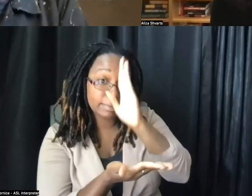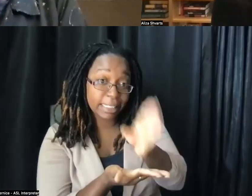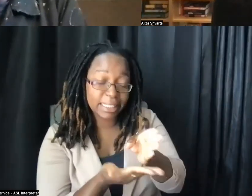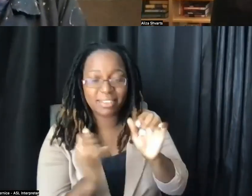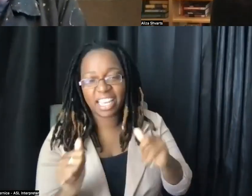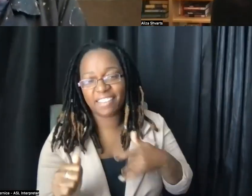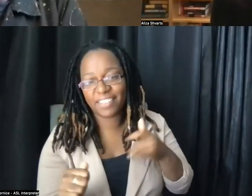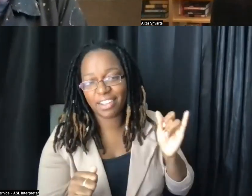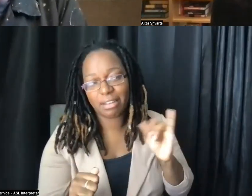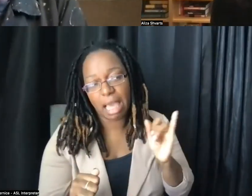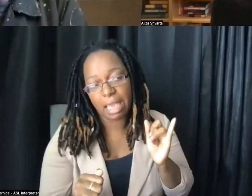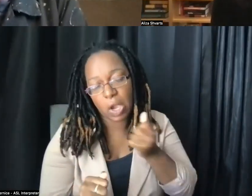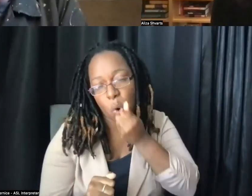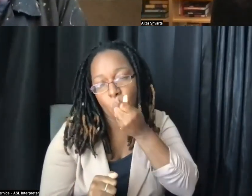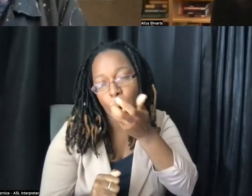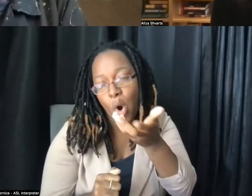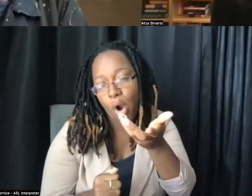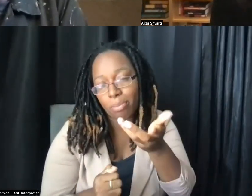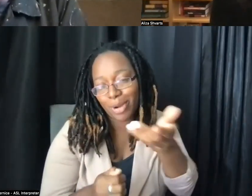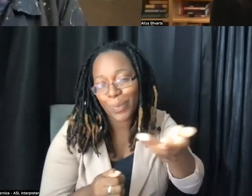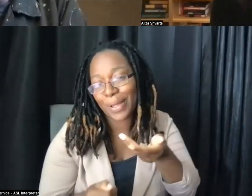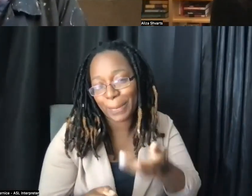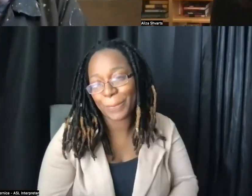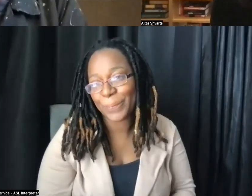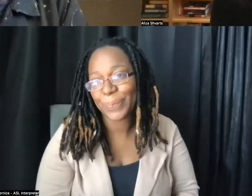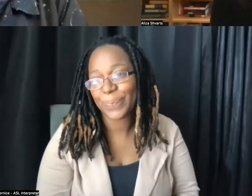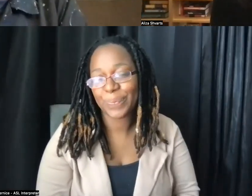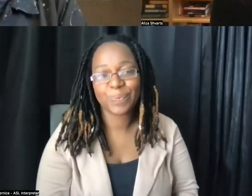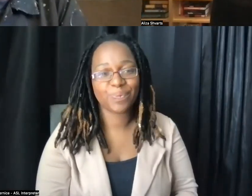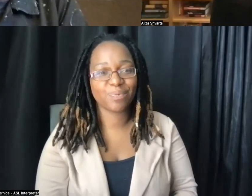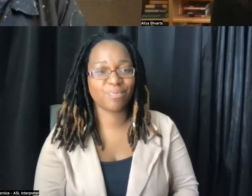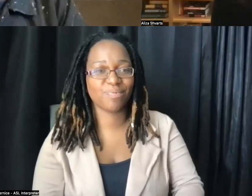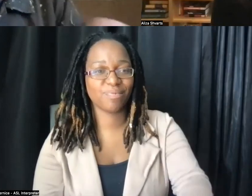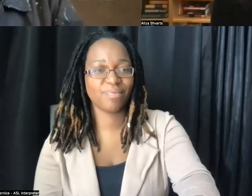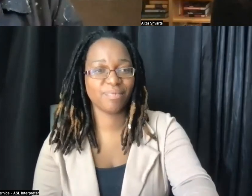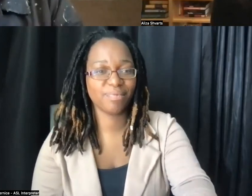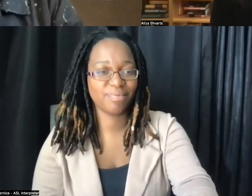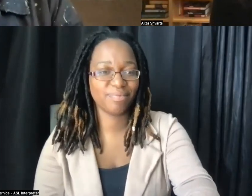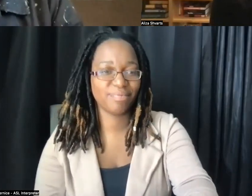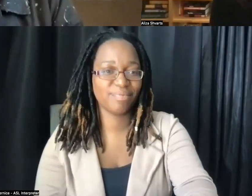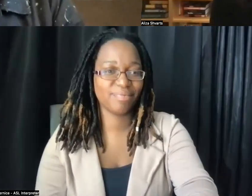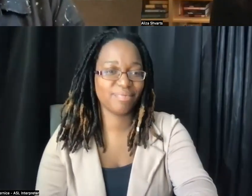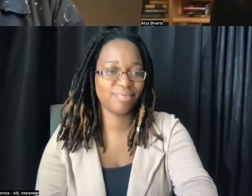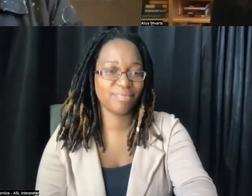to connect. It always makes me anxious when I follow-up that they might think of it as a nice